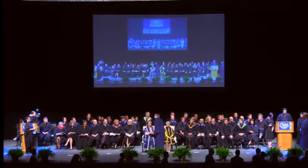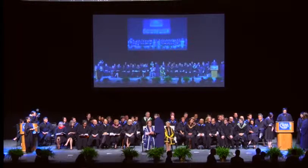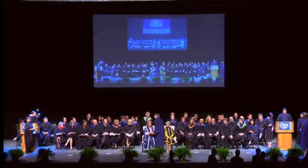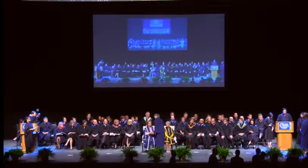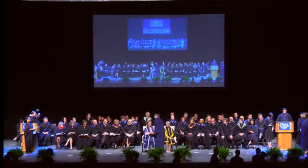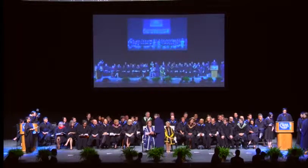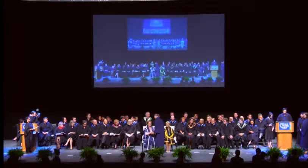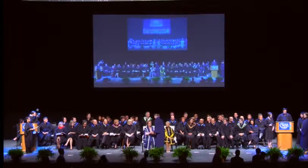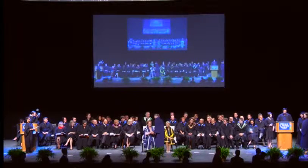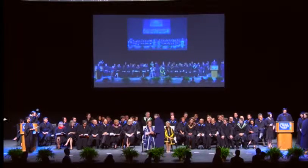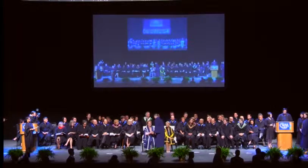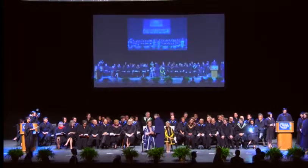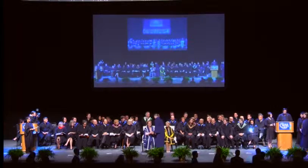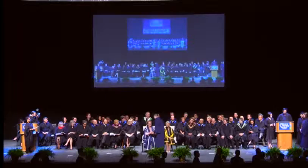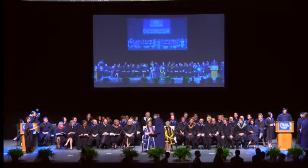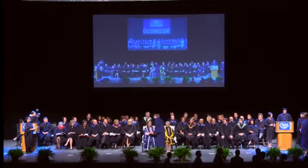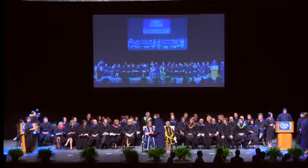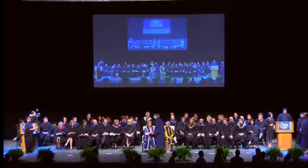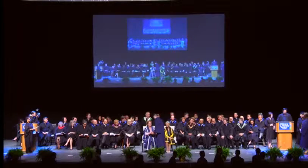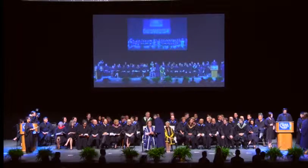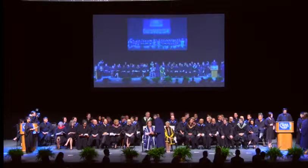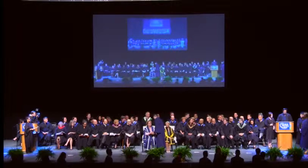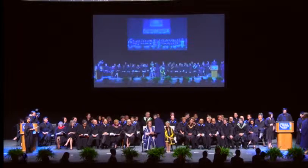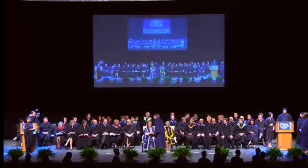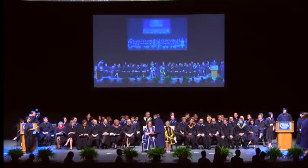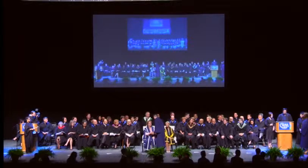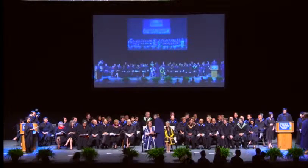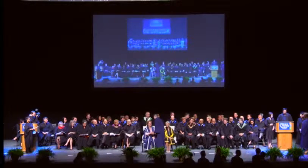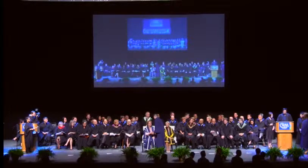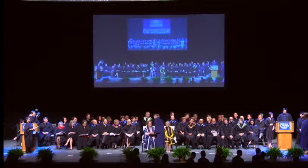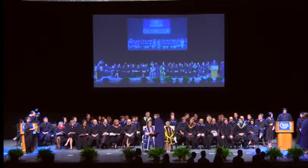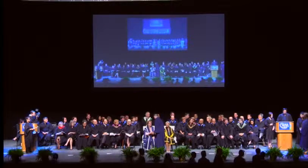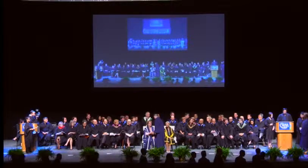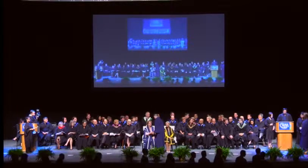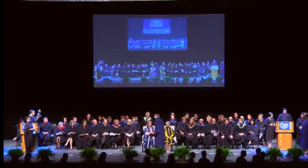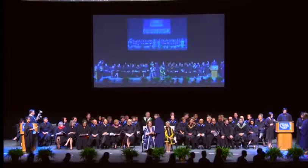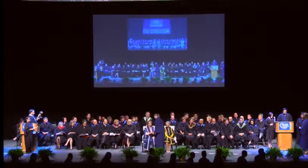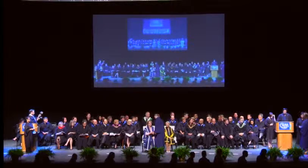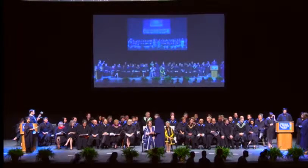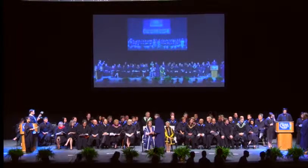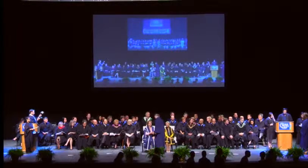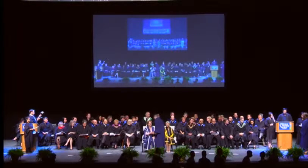AND CULINARY ARTS GEORGE BROWN CHEF SCHOOL. FROM THE CULINARY MANAGEMENT PROGRAM.